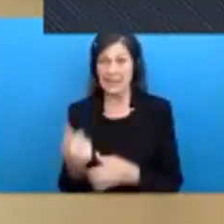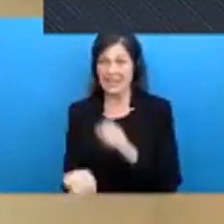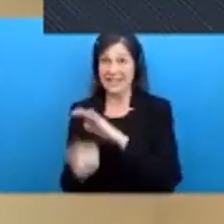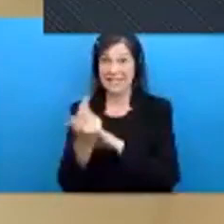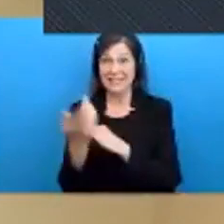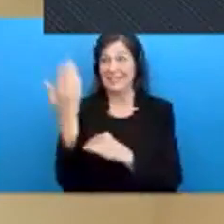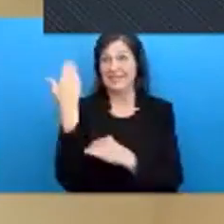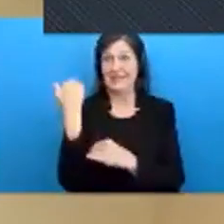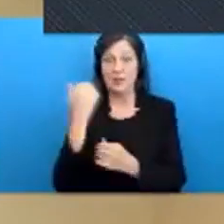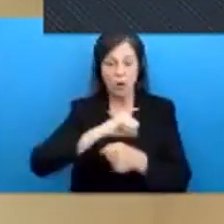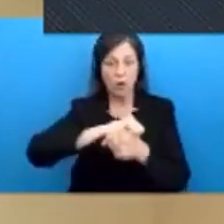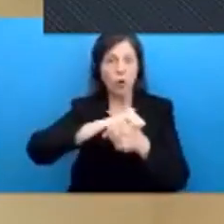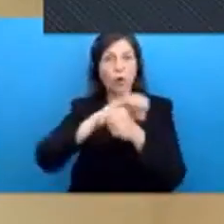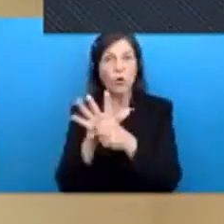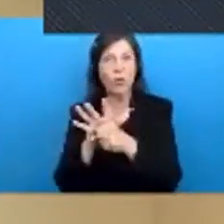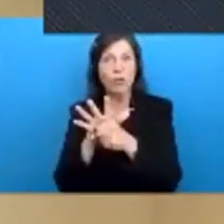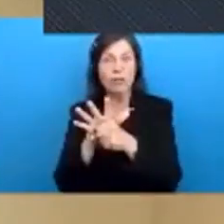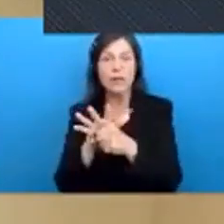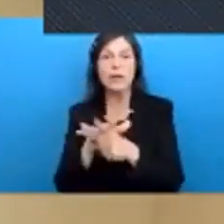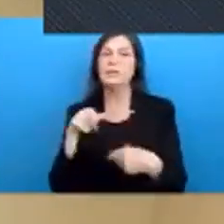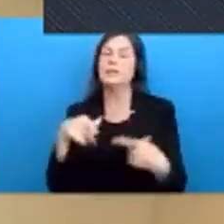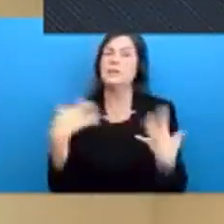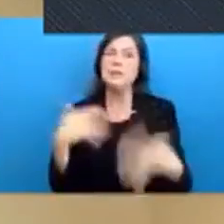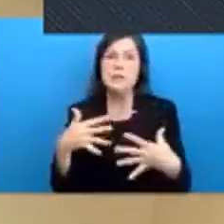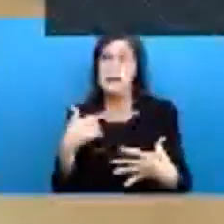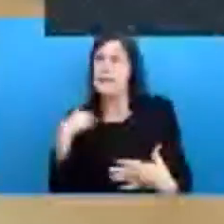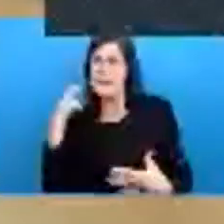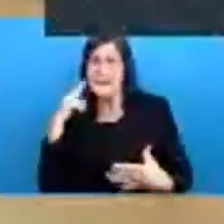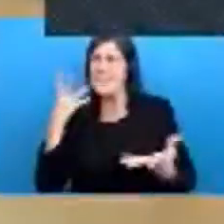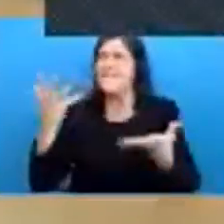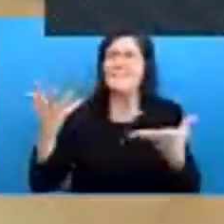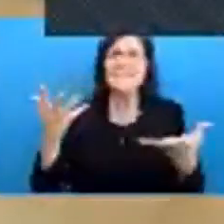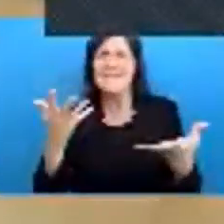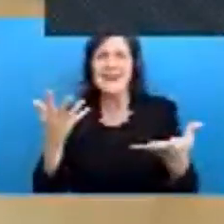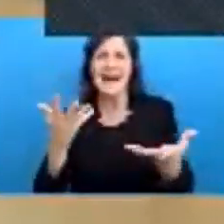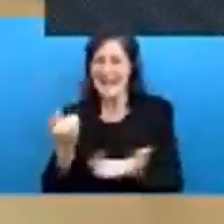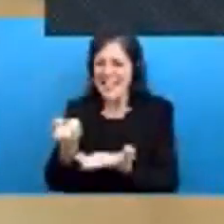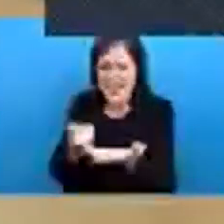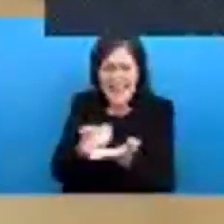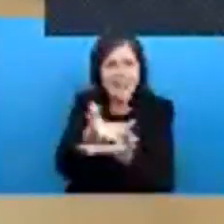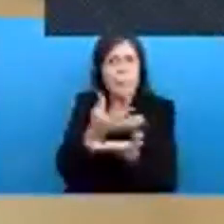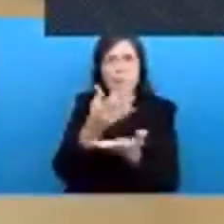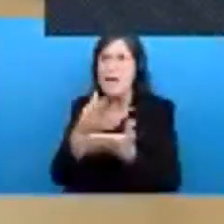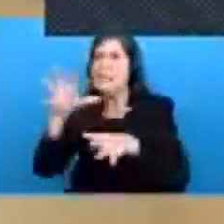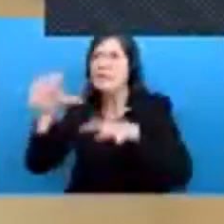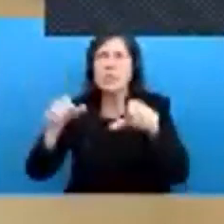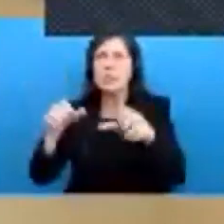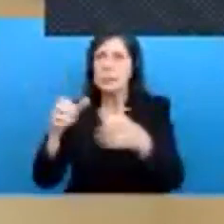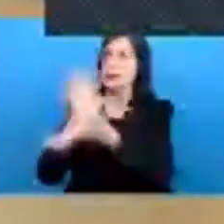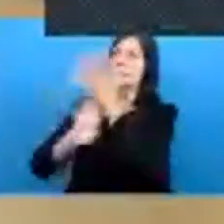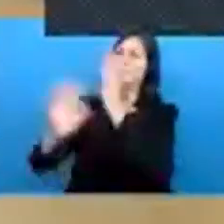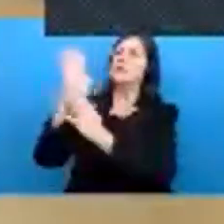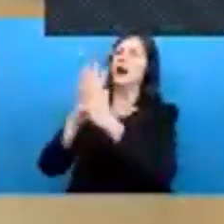front of the theme with sign Language. Everyone is included